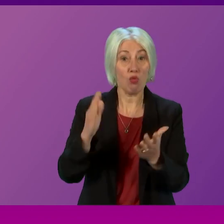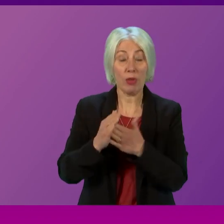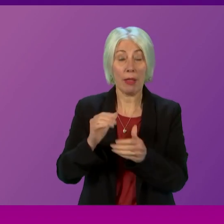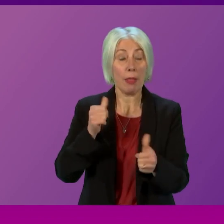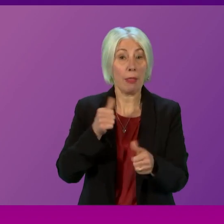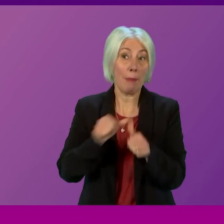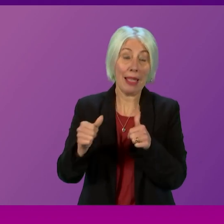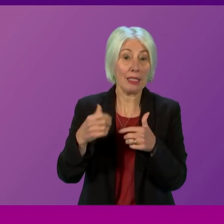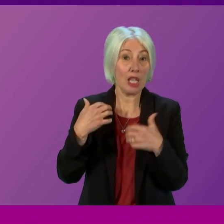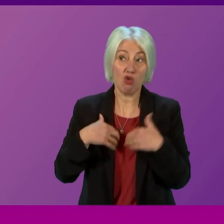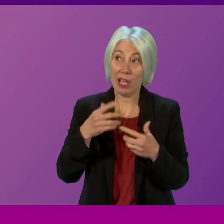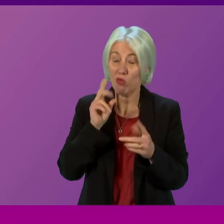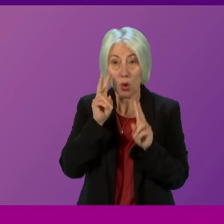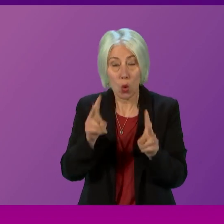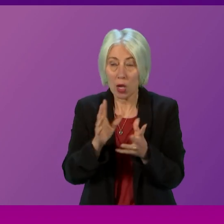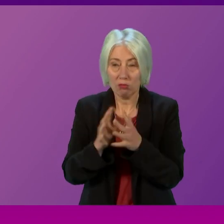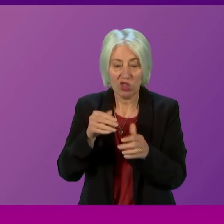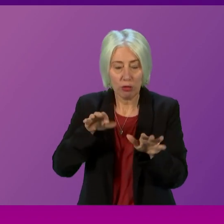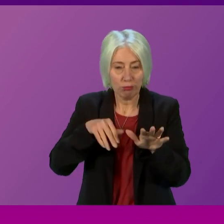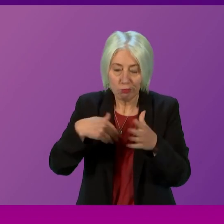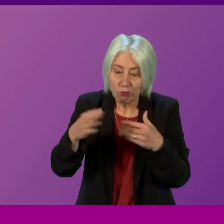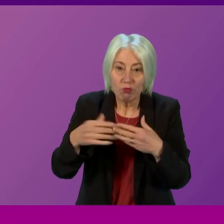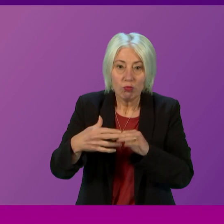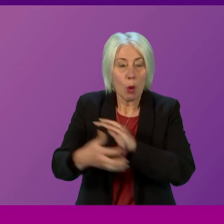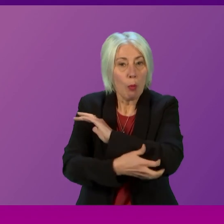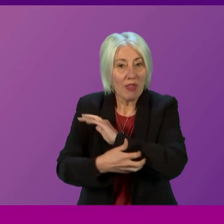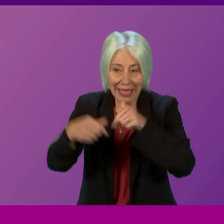along with tackling poverty, at the heart of decision making? Does she agree that, with